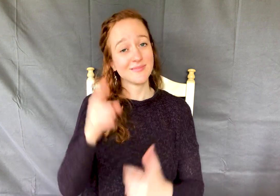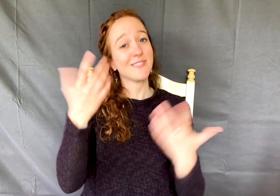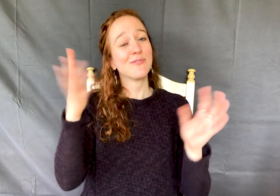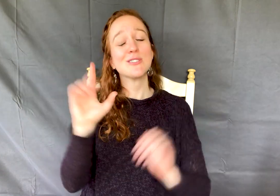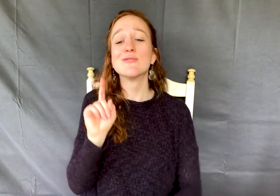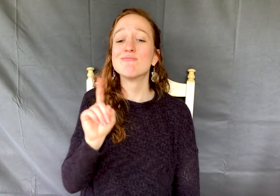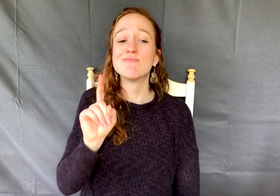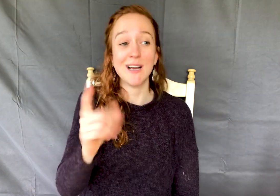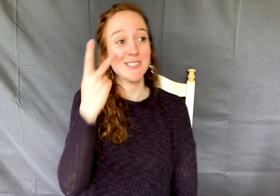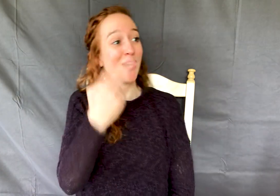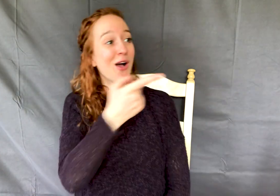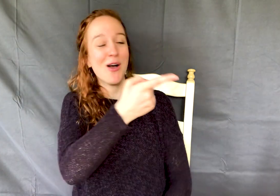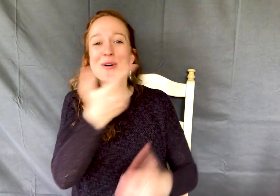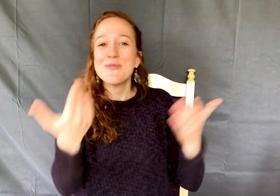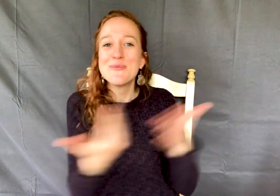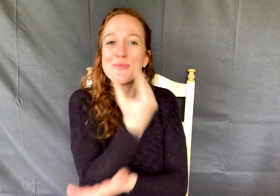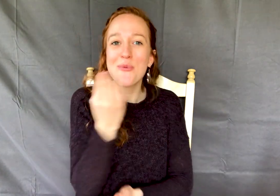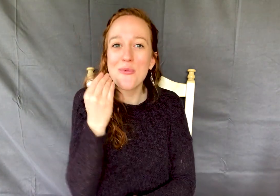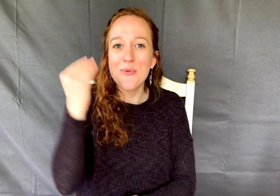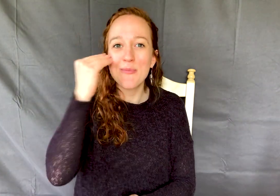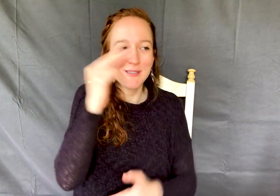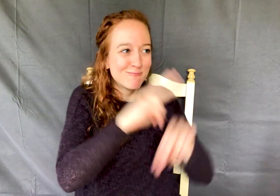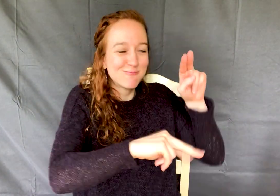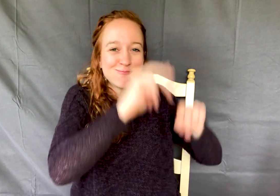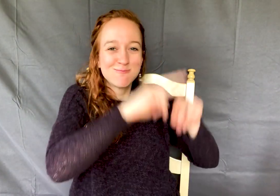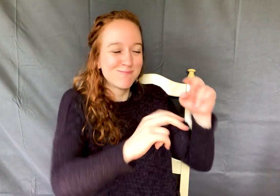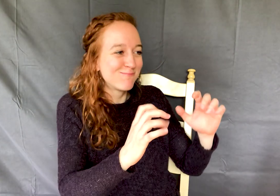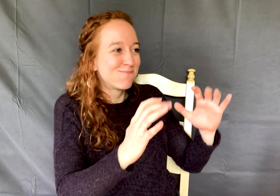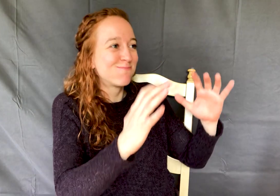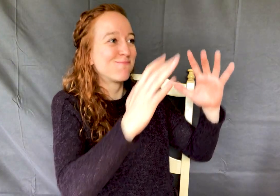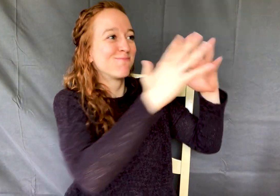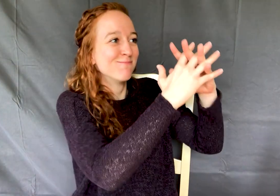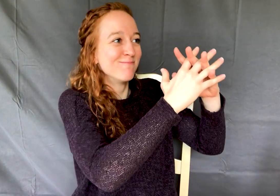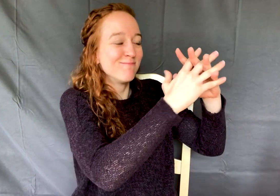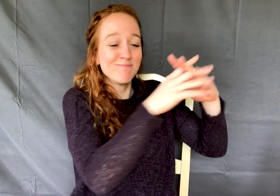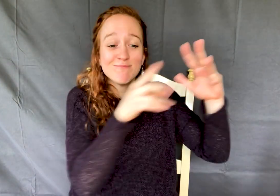If you've ever seen a new home being built,